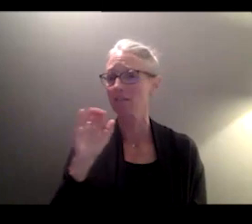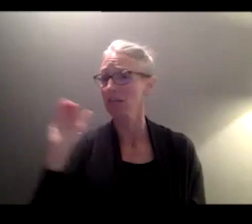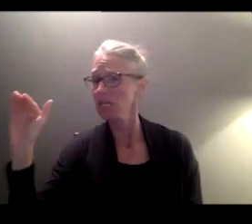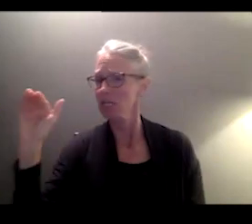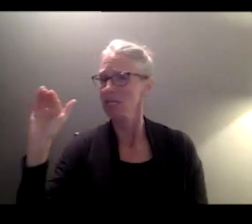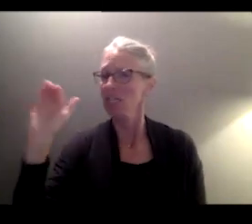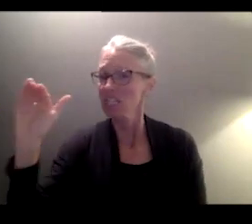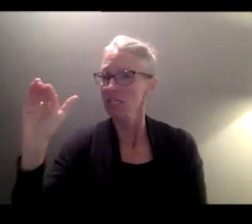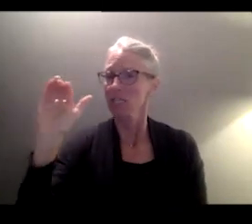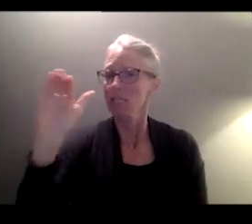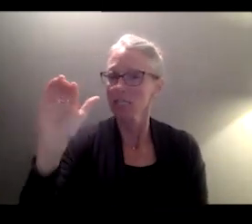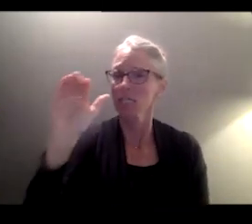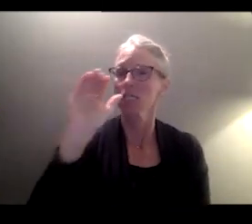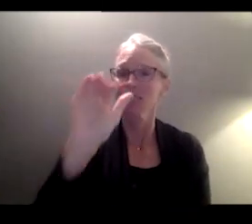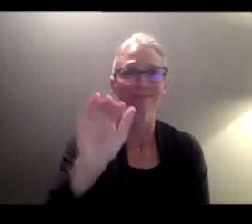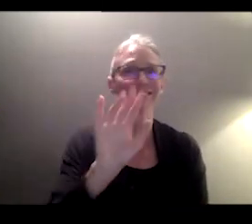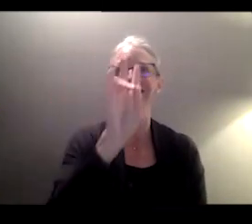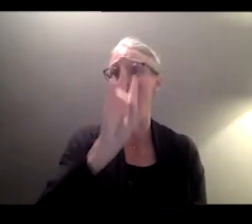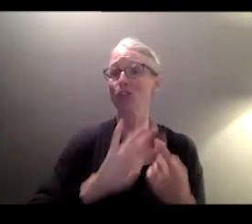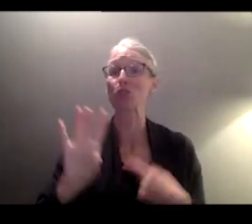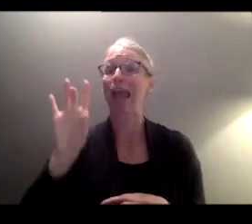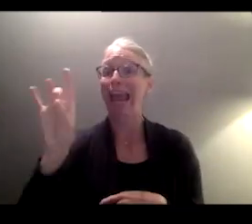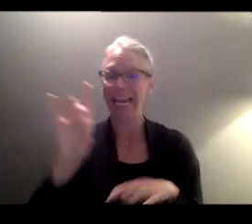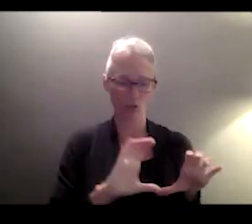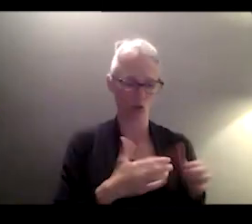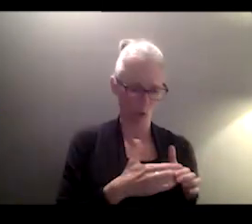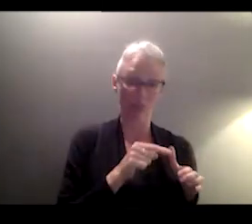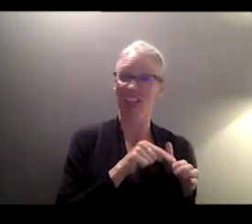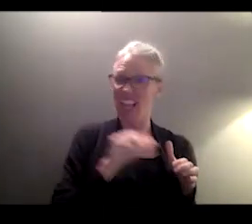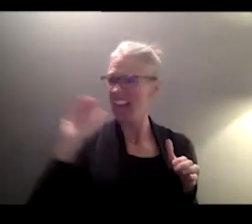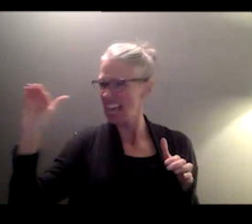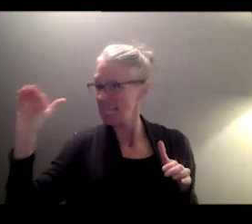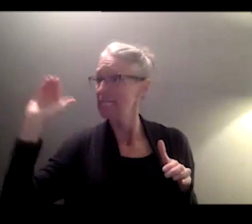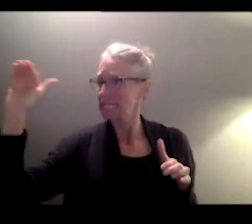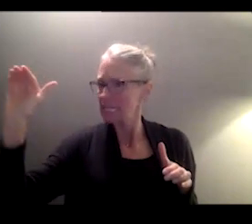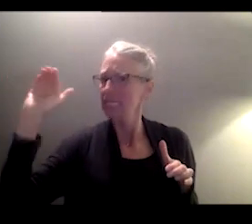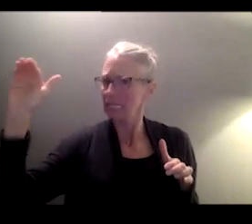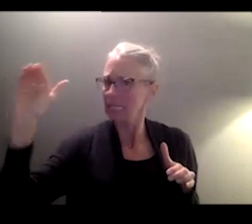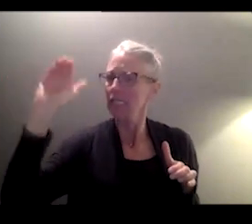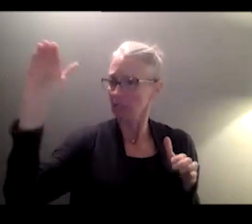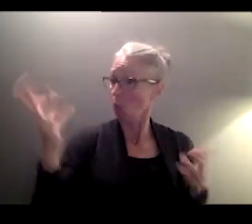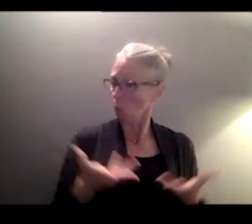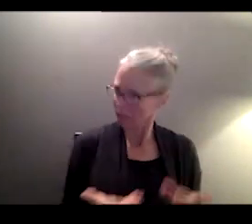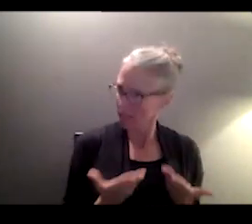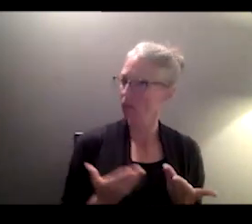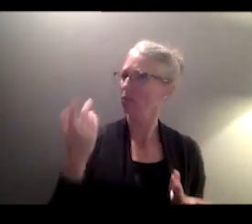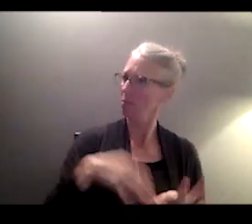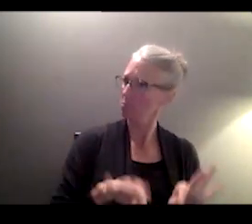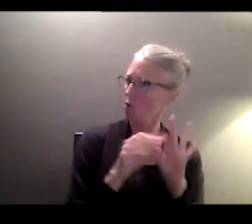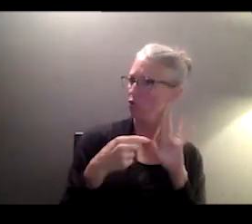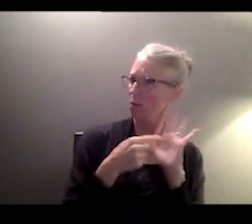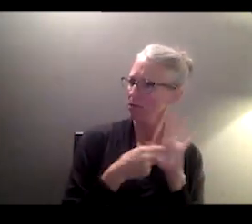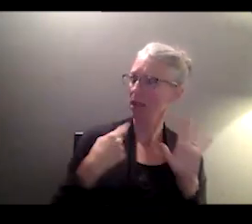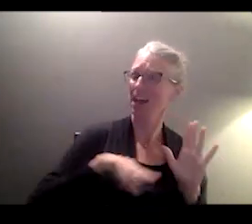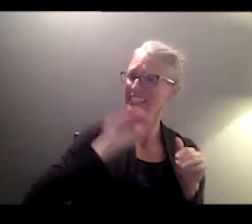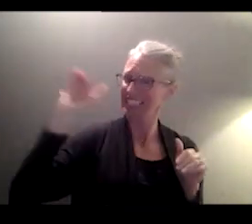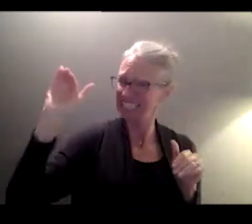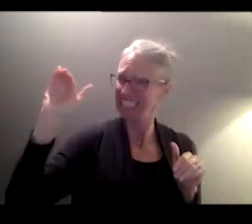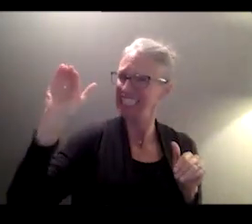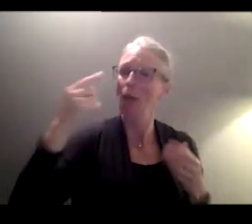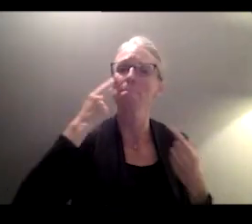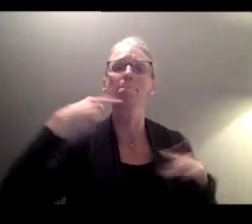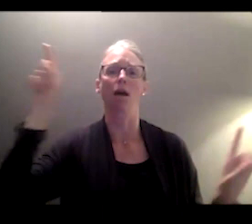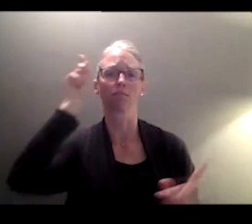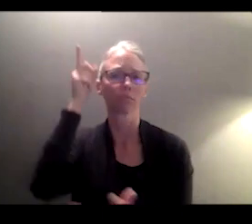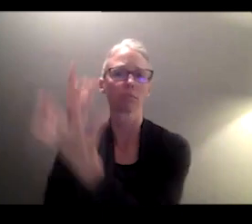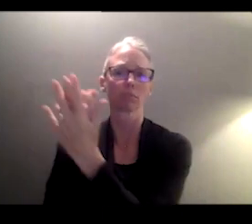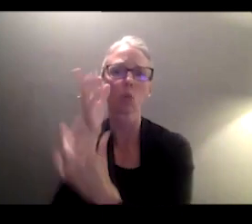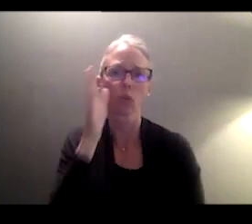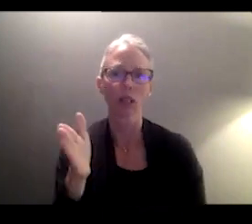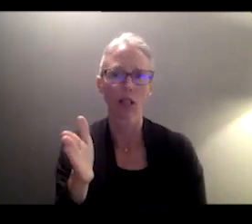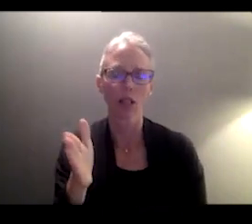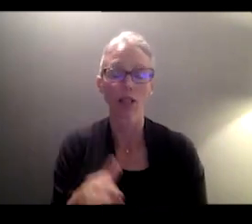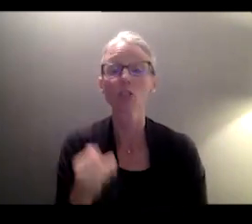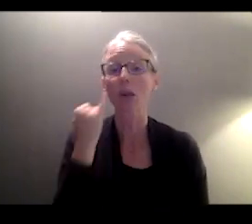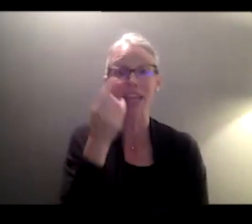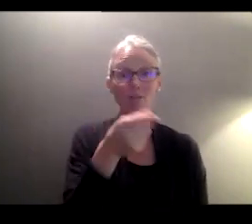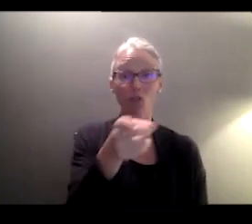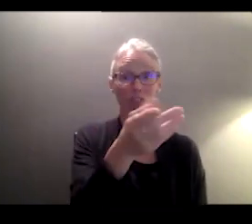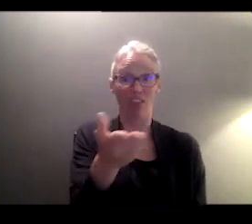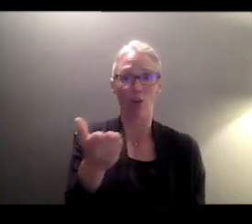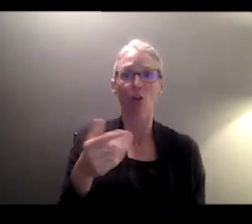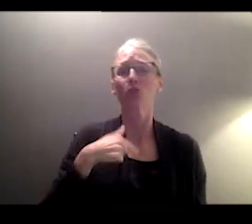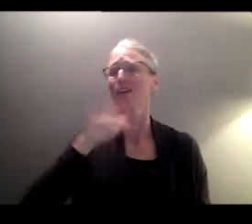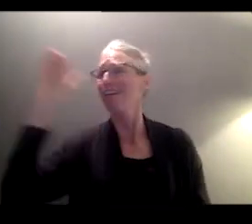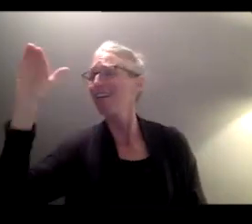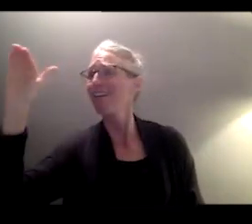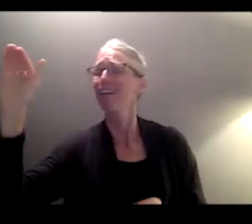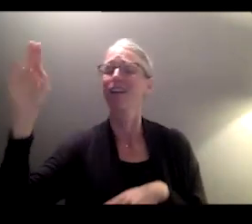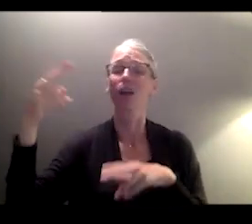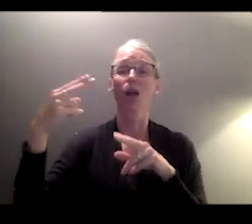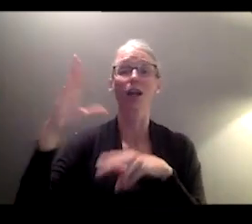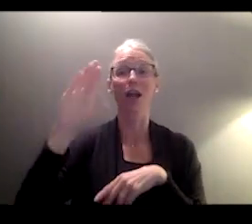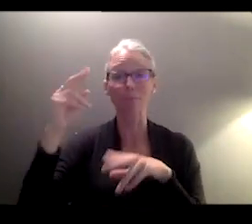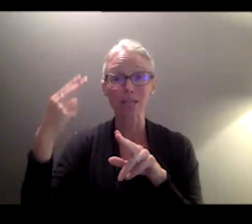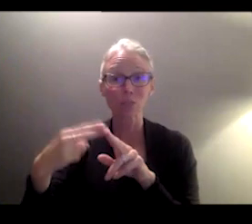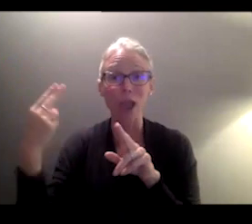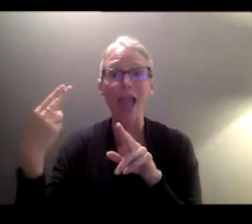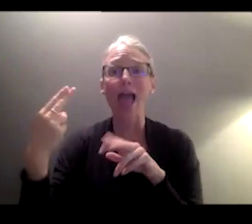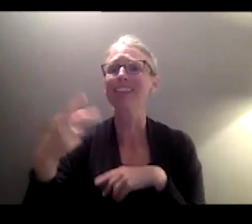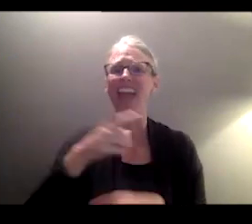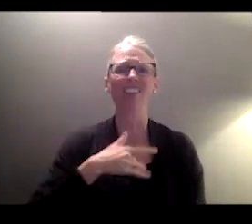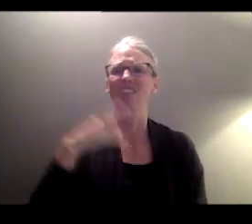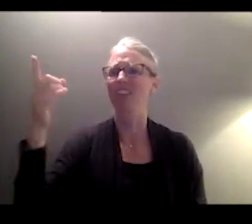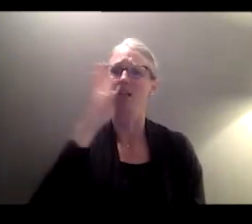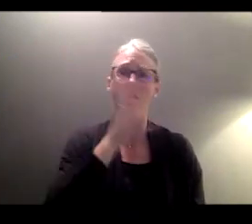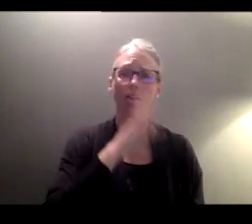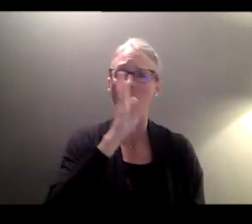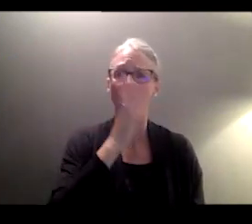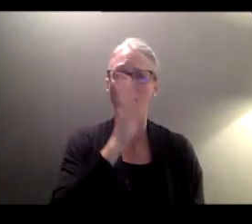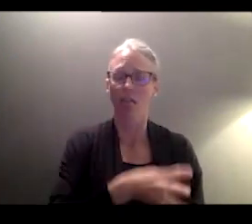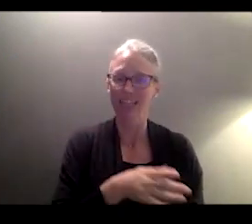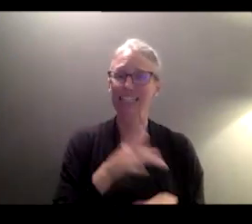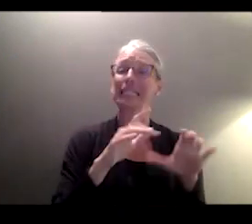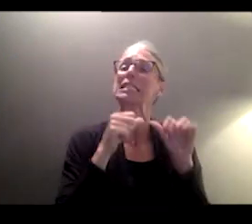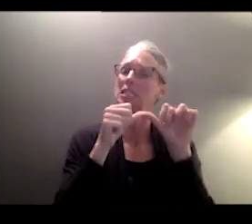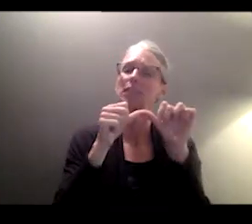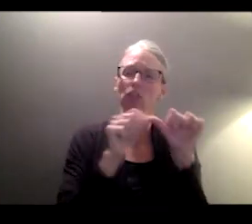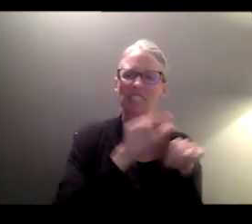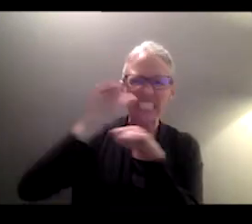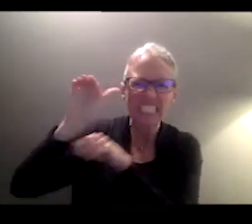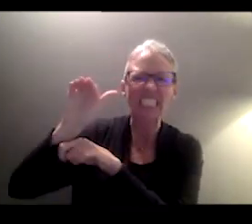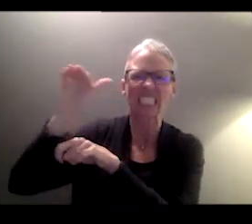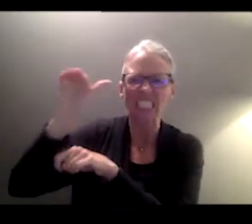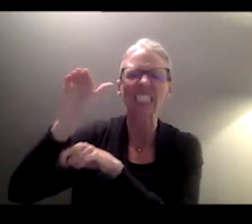So even if you are out there talking to brands, it's like, if you feel like your voice isn't being heard, I think eventually there's, you know, the door will be open and you will be, have been one of those people that helps with opening those doors.